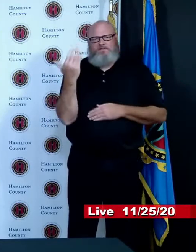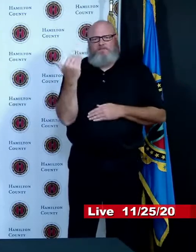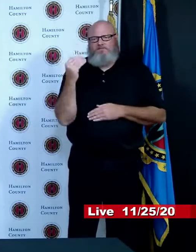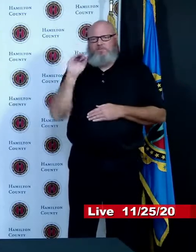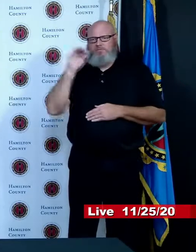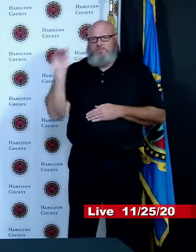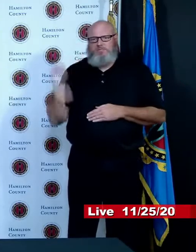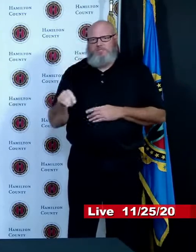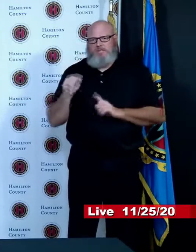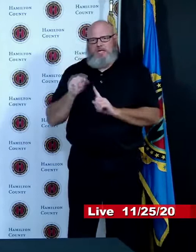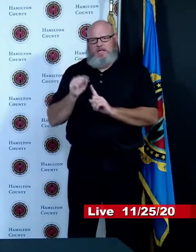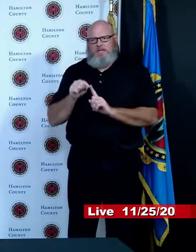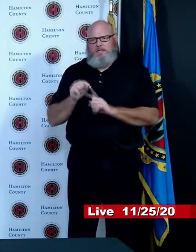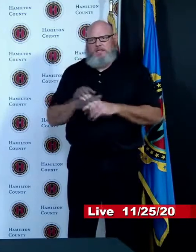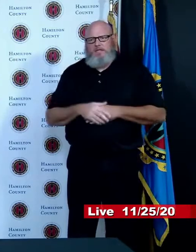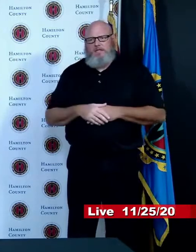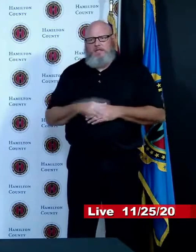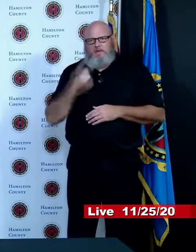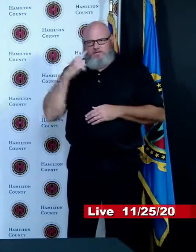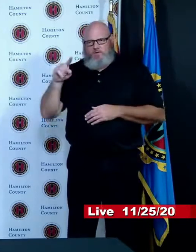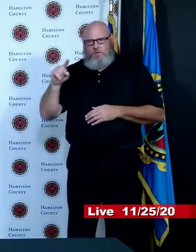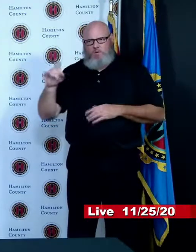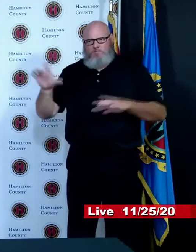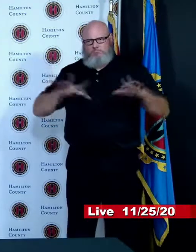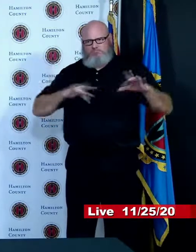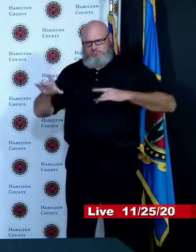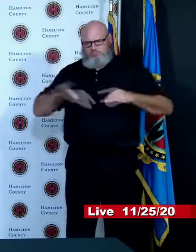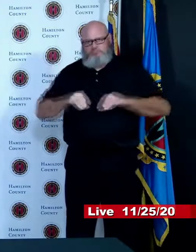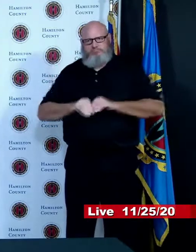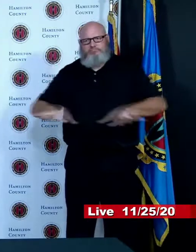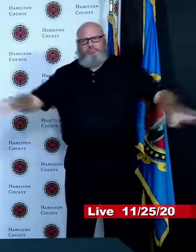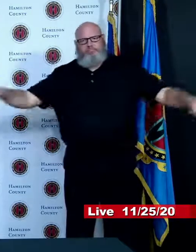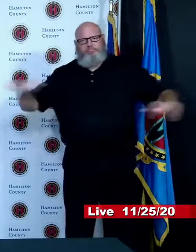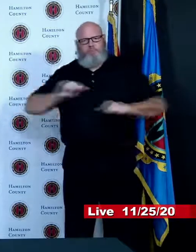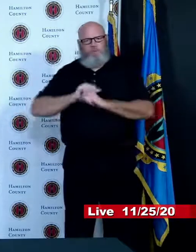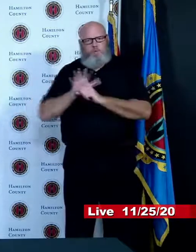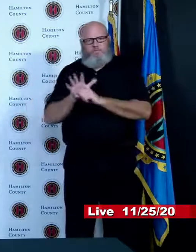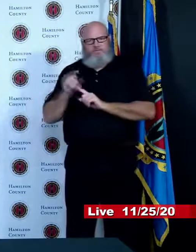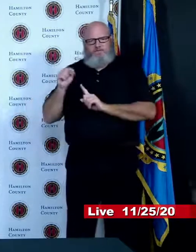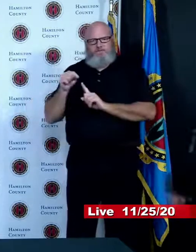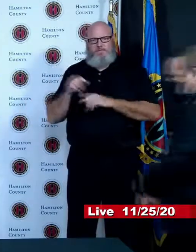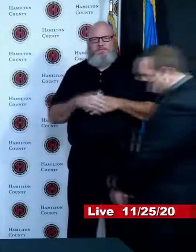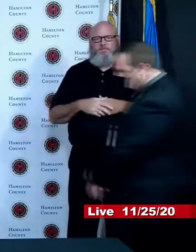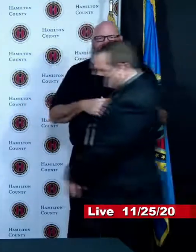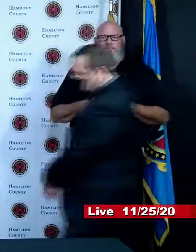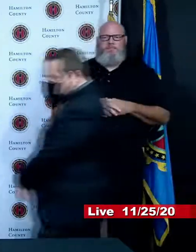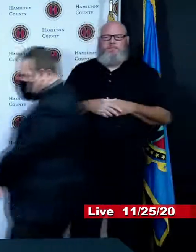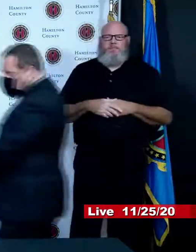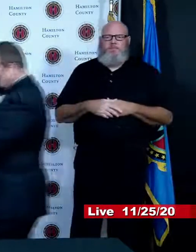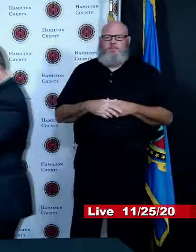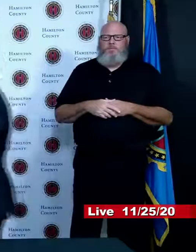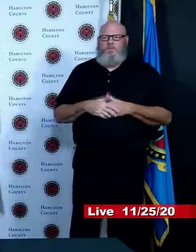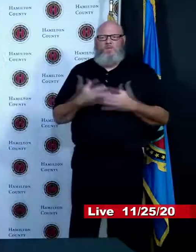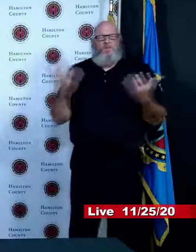that we're on the border why and what significance lies in that 15% positivity rate number